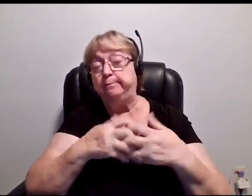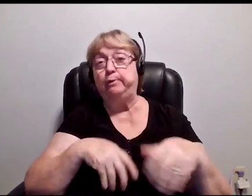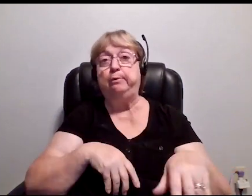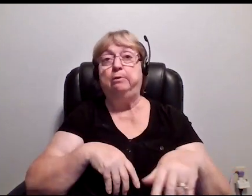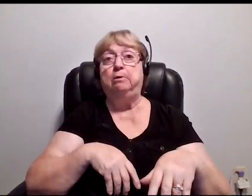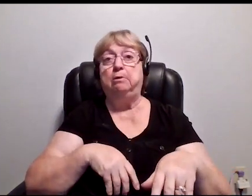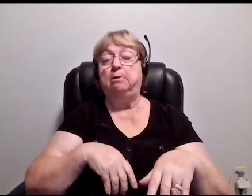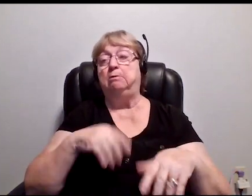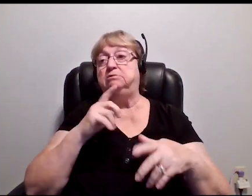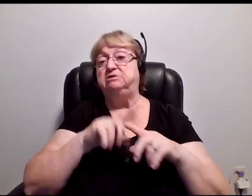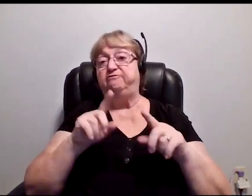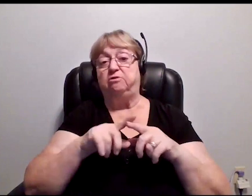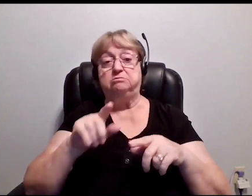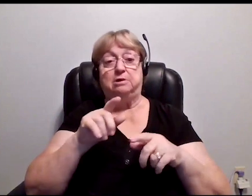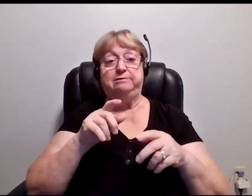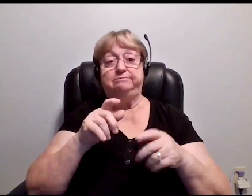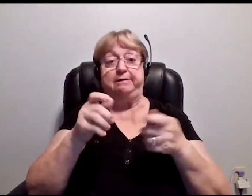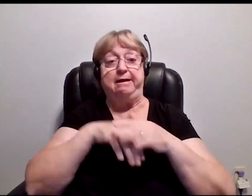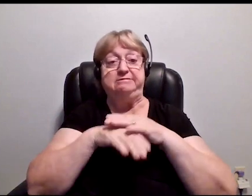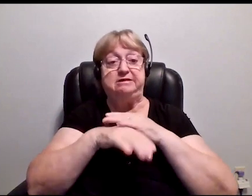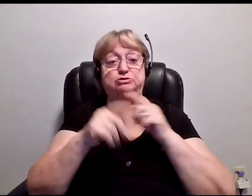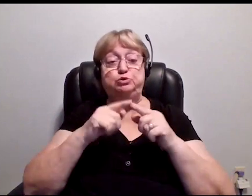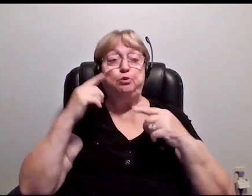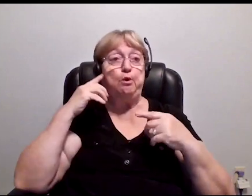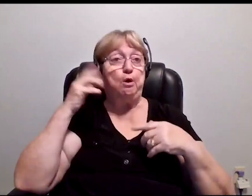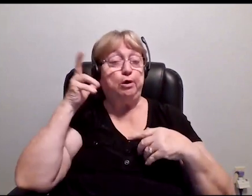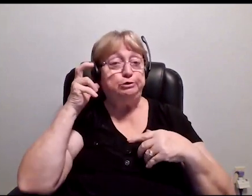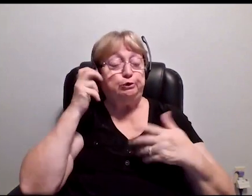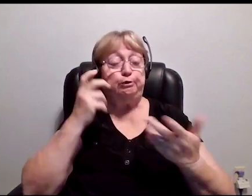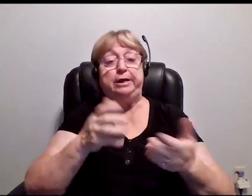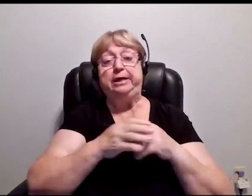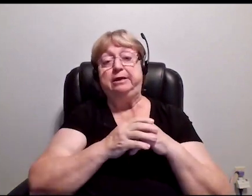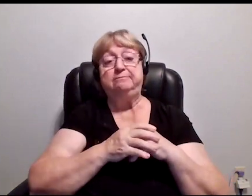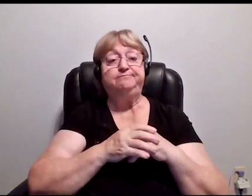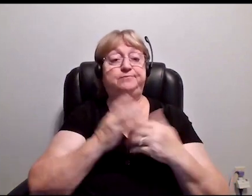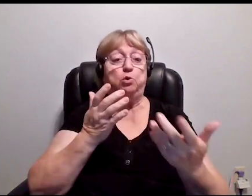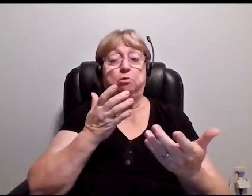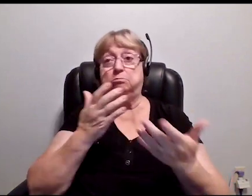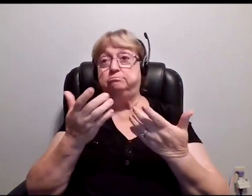That there are auditory descriptions of the simulation design scenarios, meaning an audio description of the different pieces